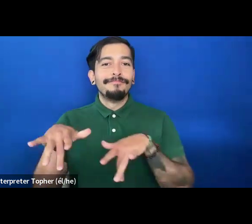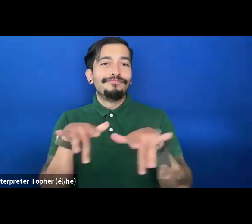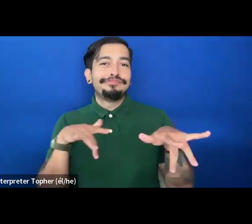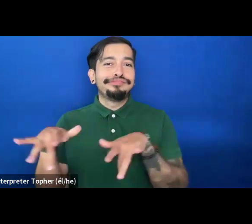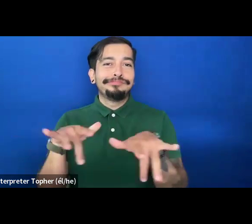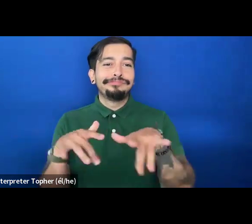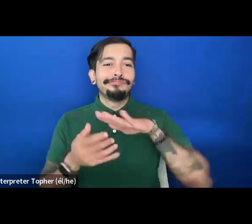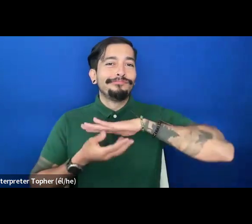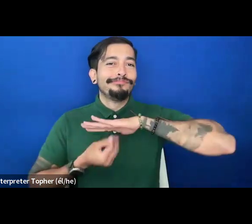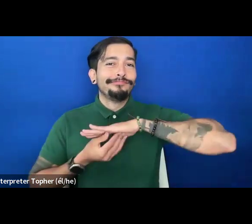[MIKA] Welcome, everyone.